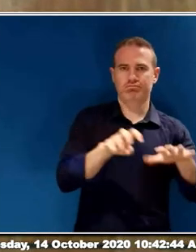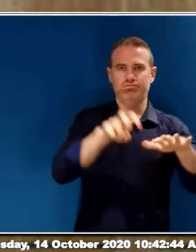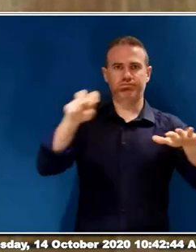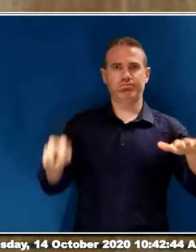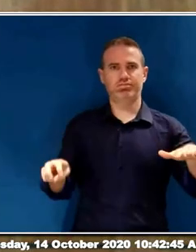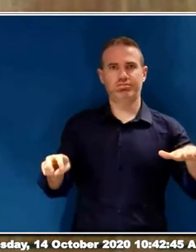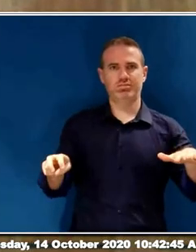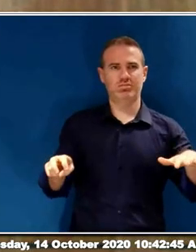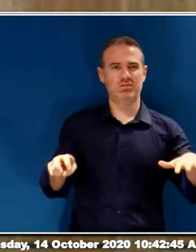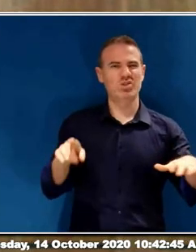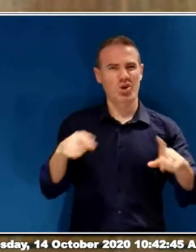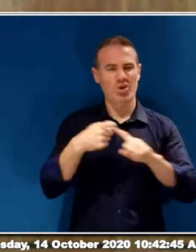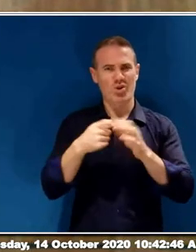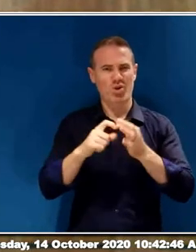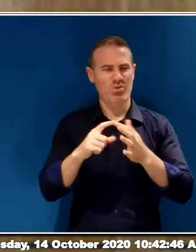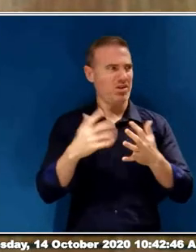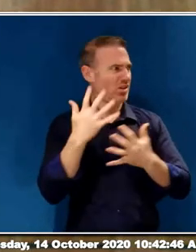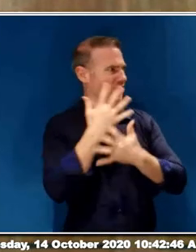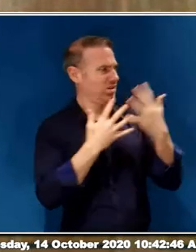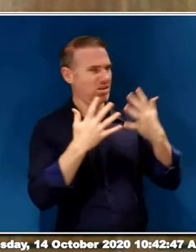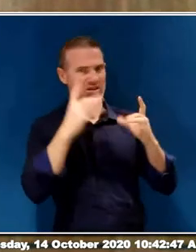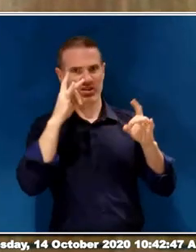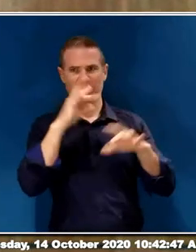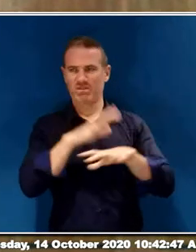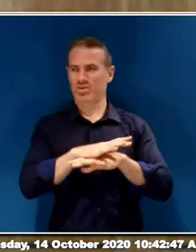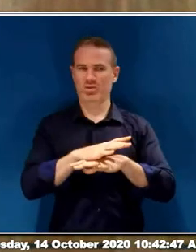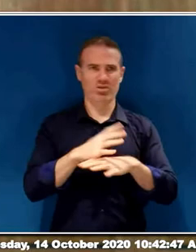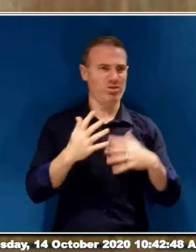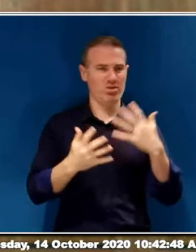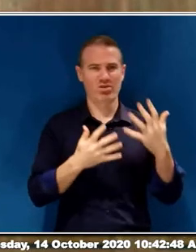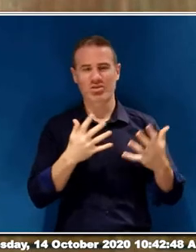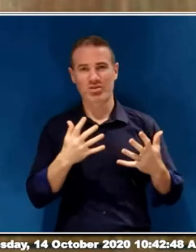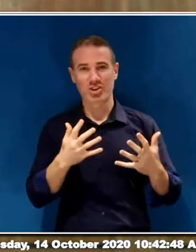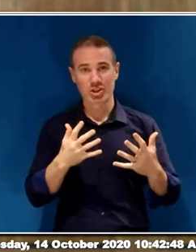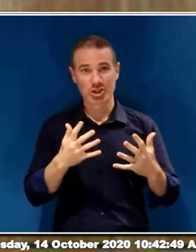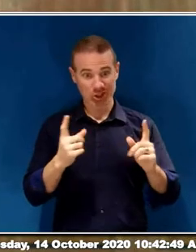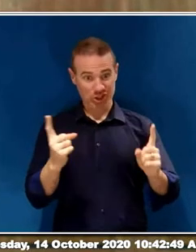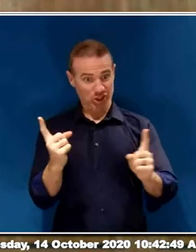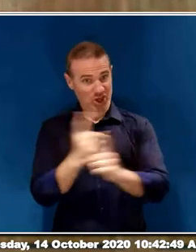Kobe doesn't cope with transitions and change that have been a regular and